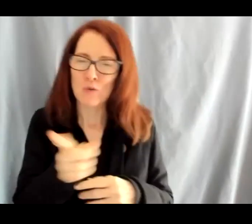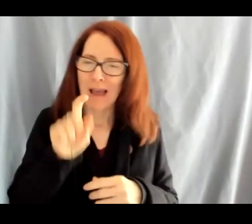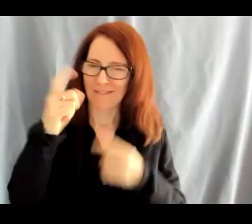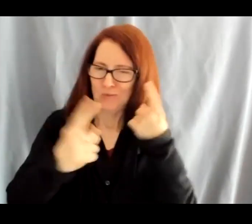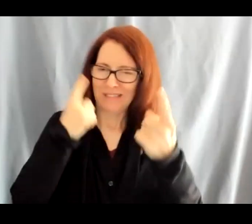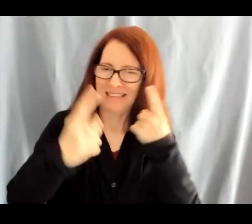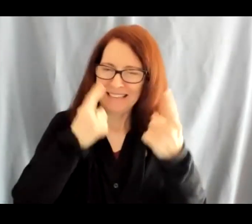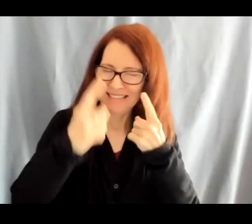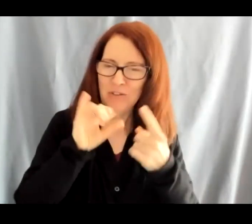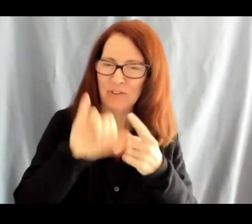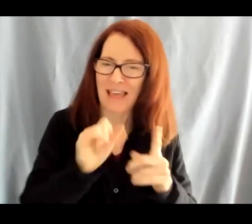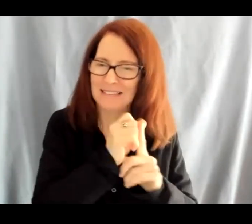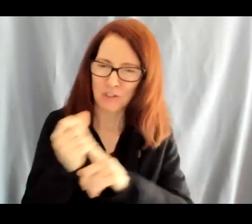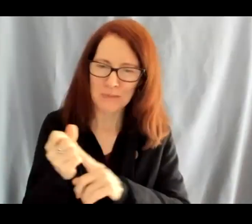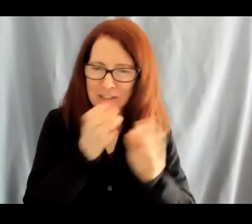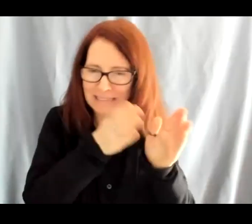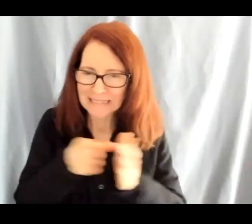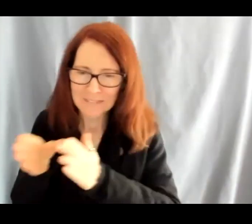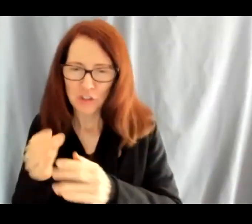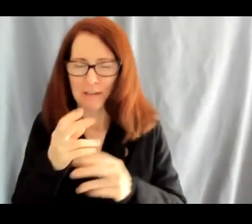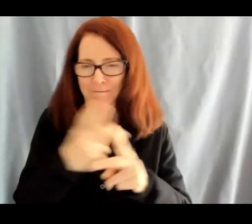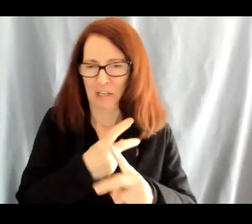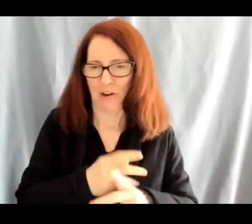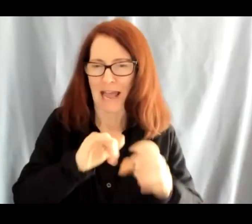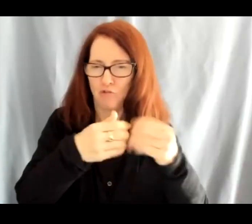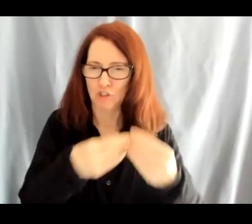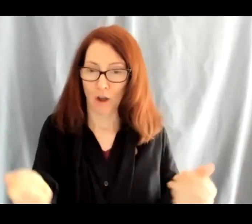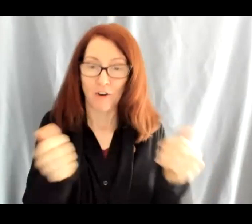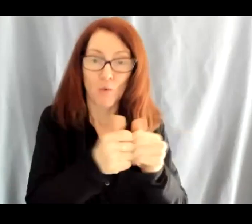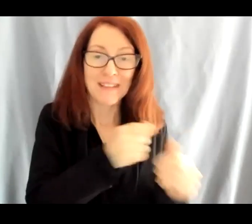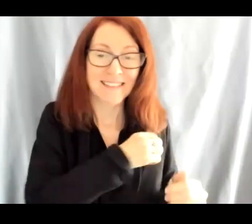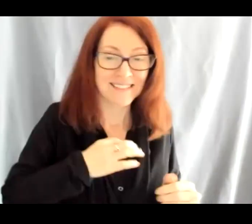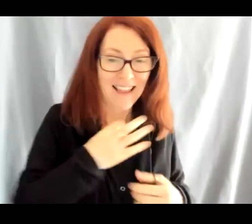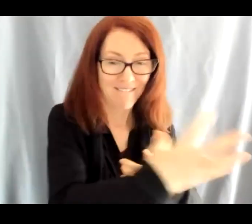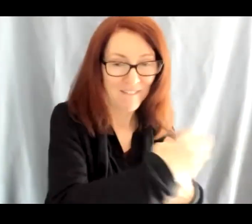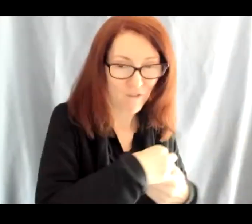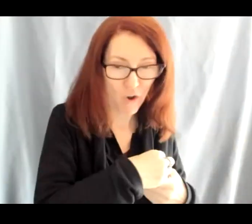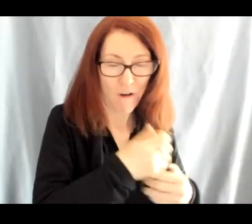situation so I hope that those also help provide some some context for your decision.